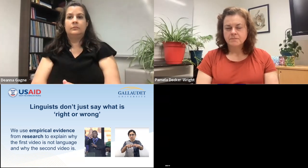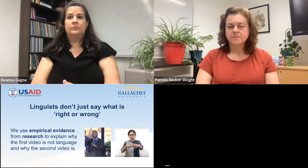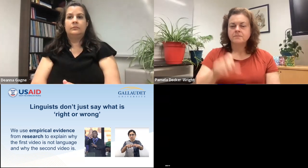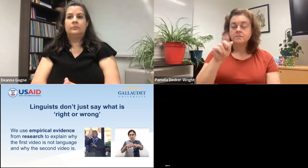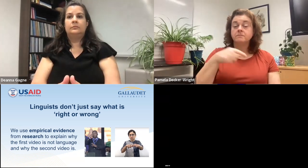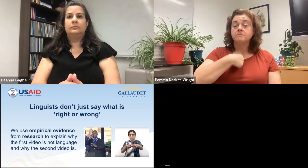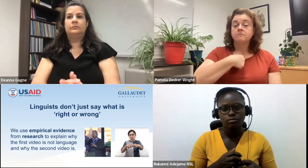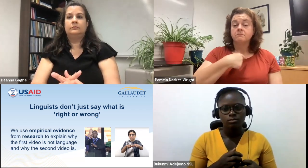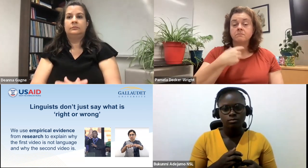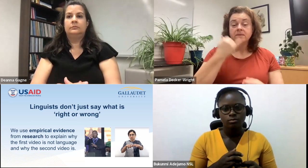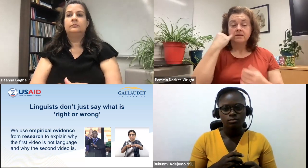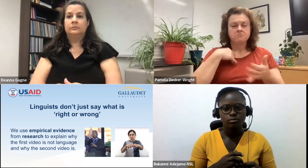Okay. go ahead.